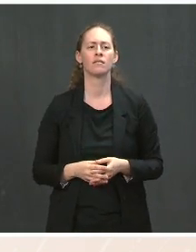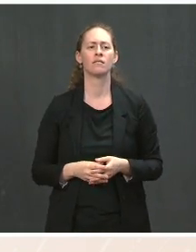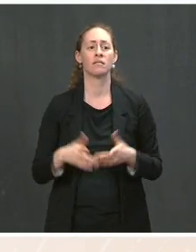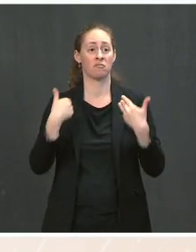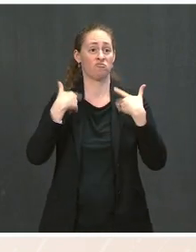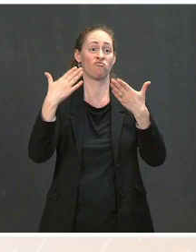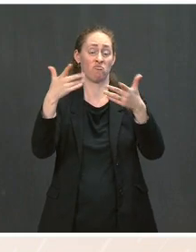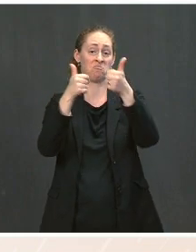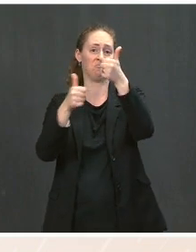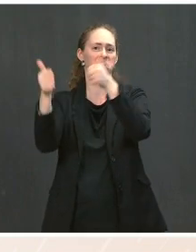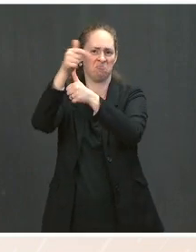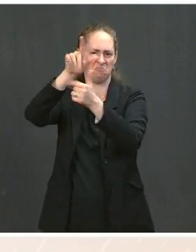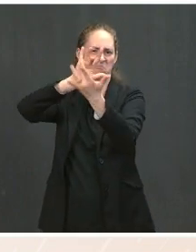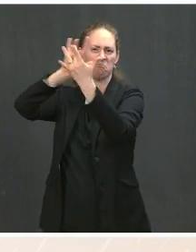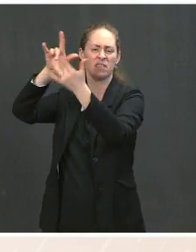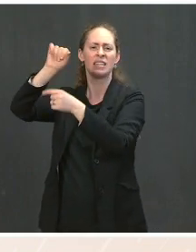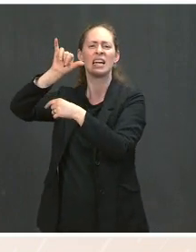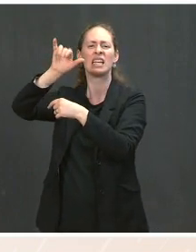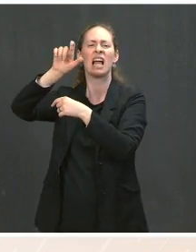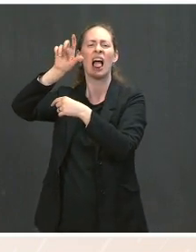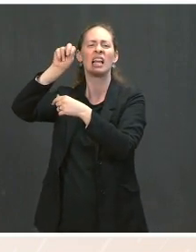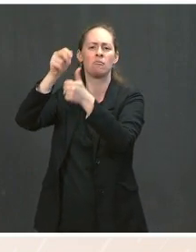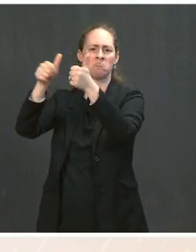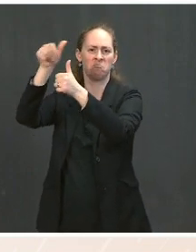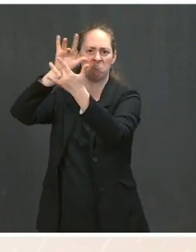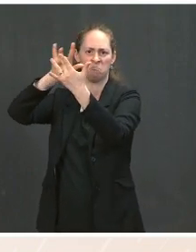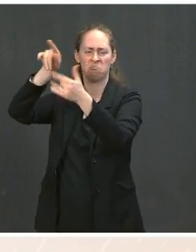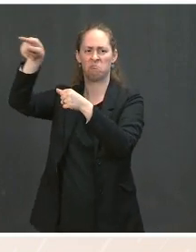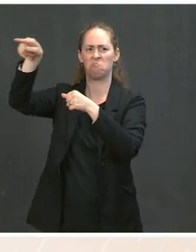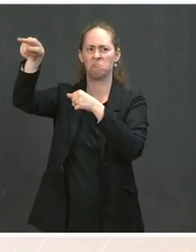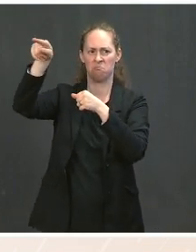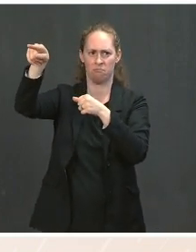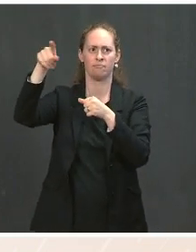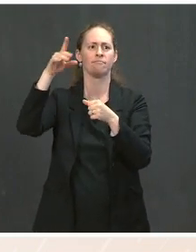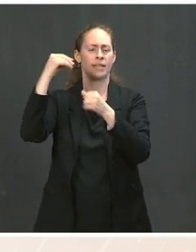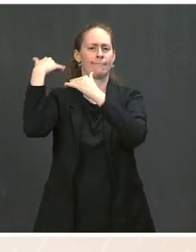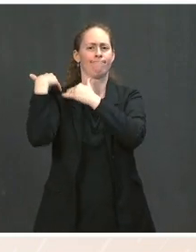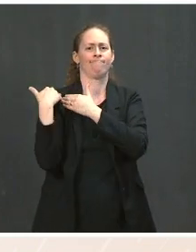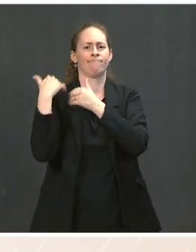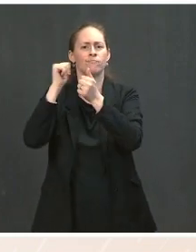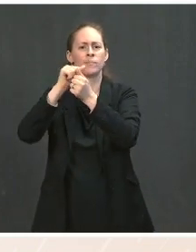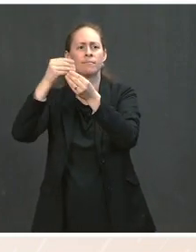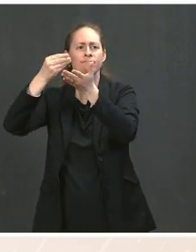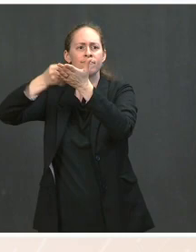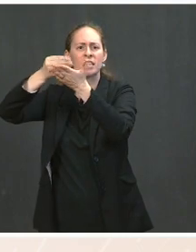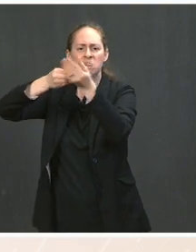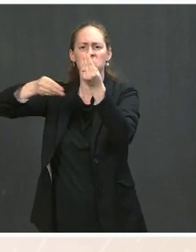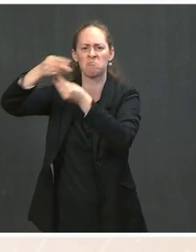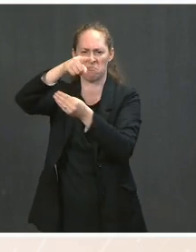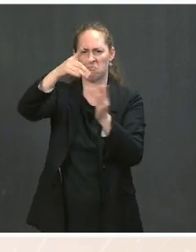who is our, of course, Treasury Secretary -- is the appropriate person to speak to it. I'm not -- I don't think the President